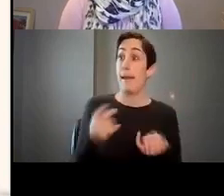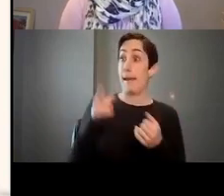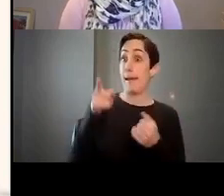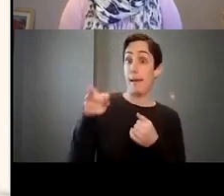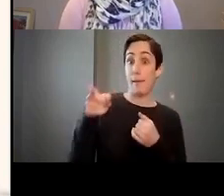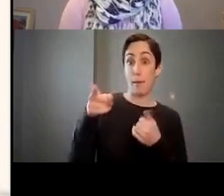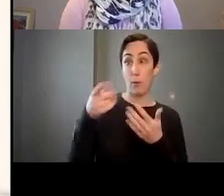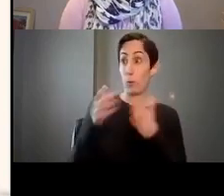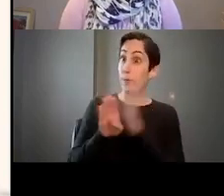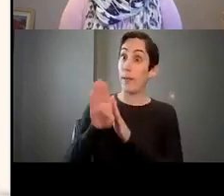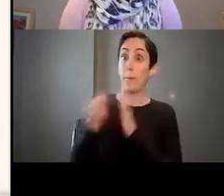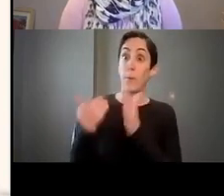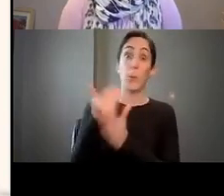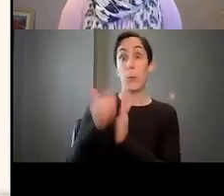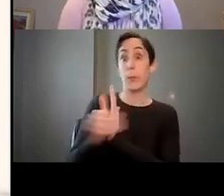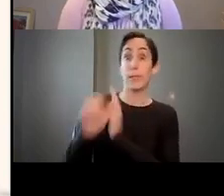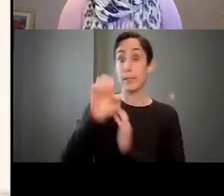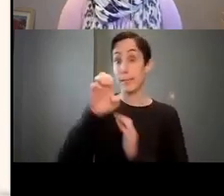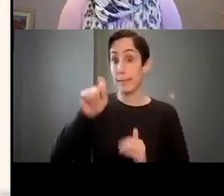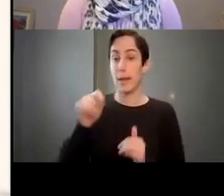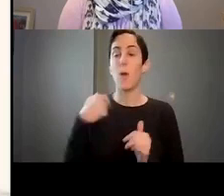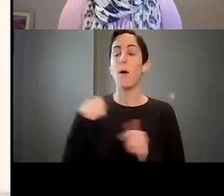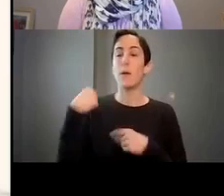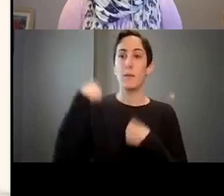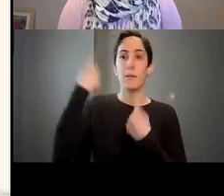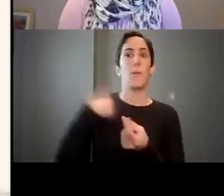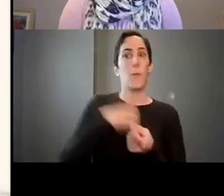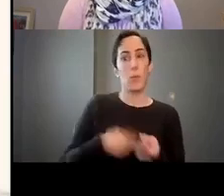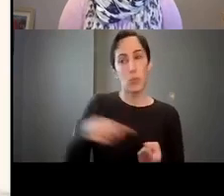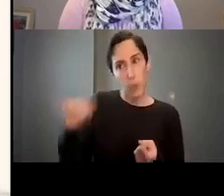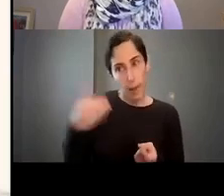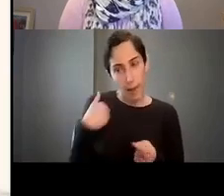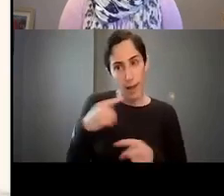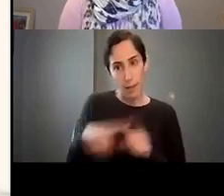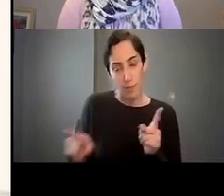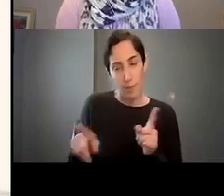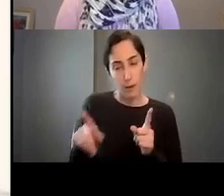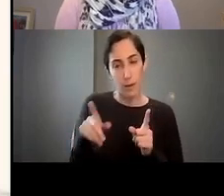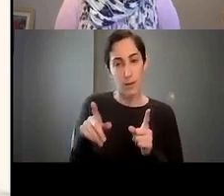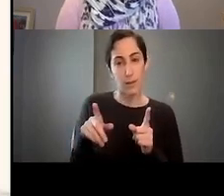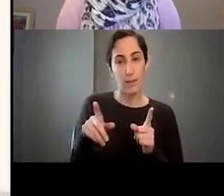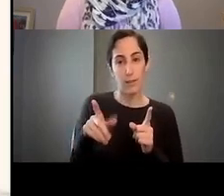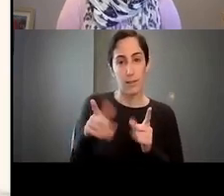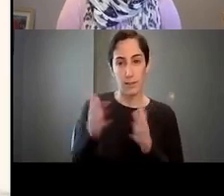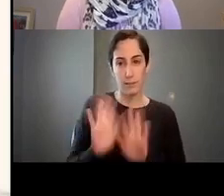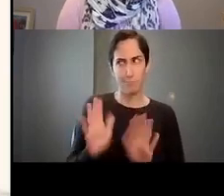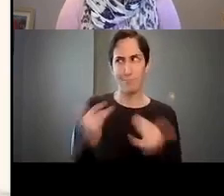but really never had. And I'm just saying skill set that you always wish they had not to hope. Not to not hope rather, but but really never had. And I'm just saying